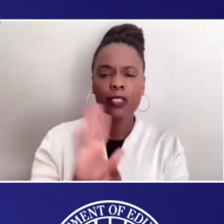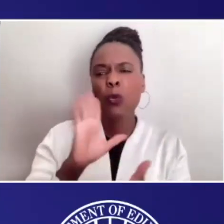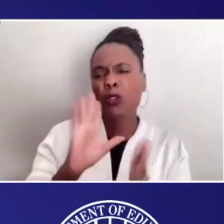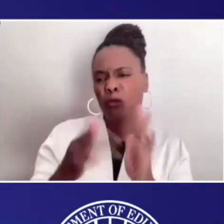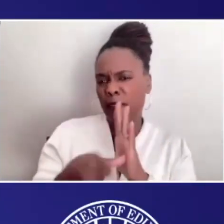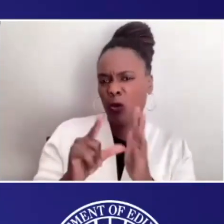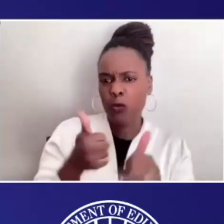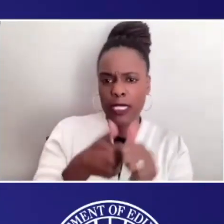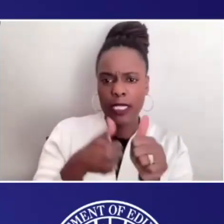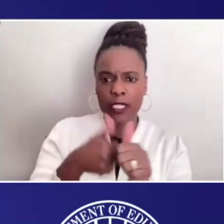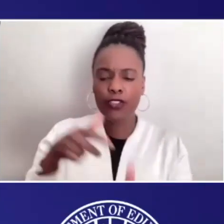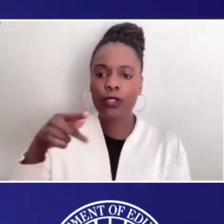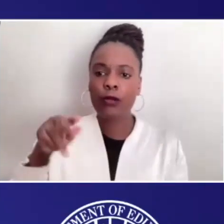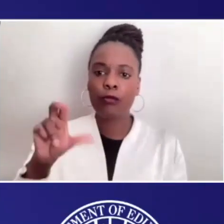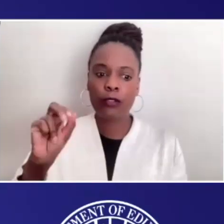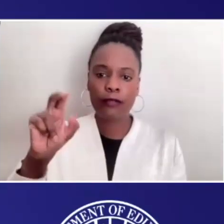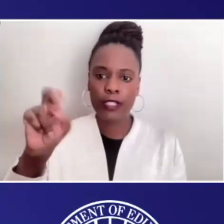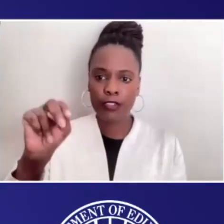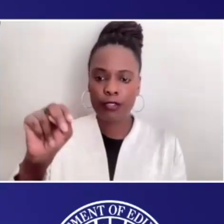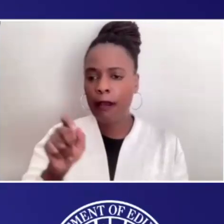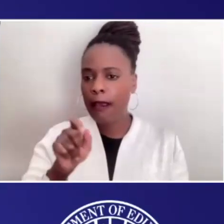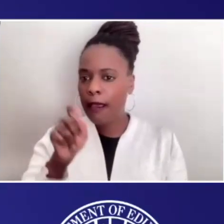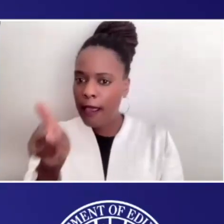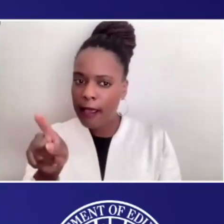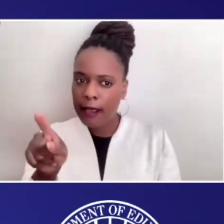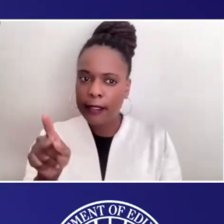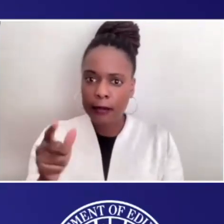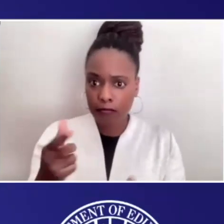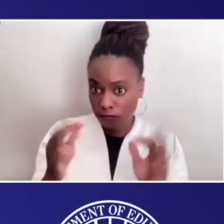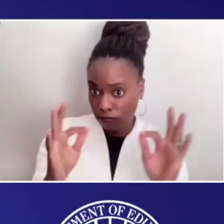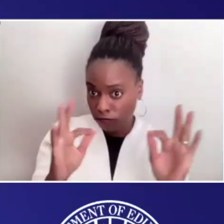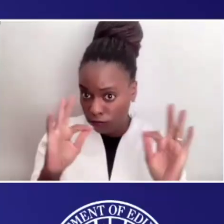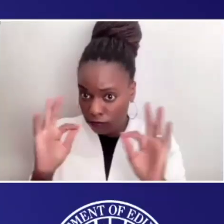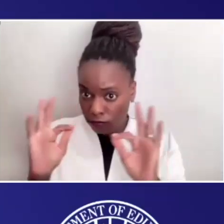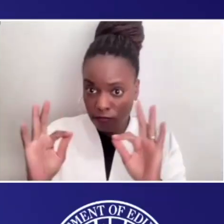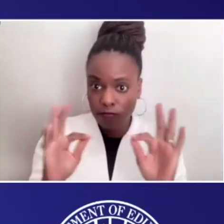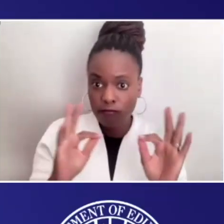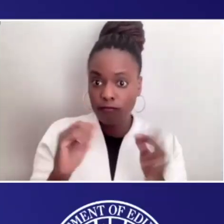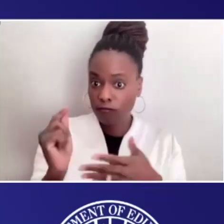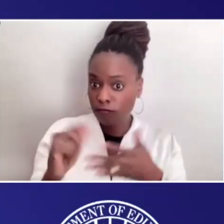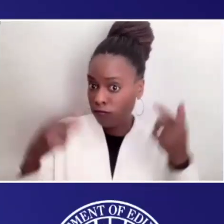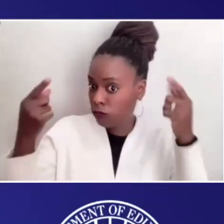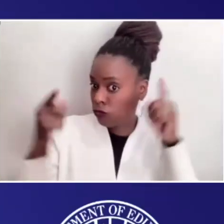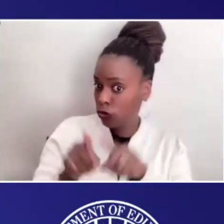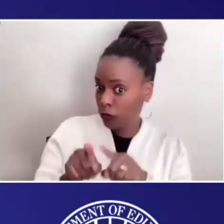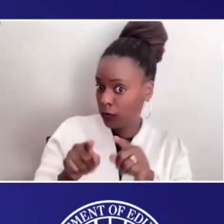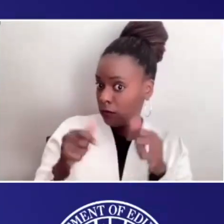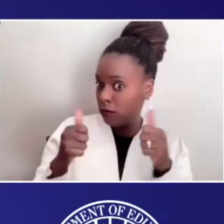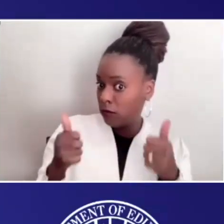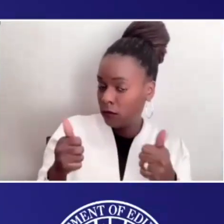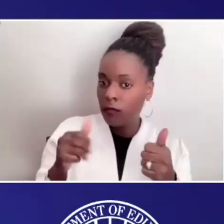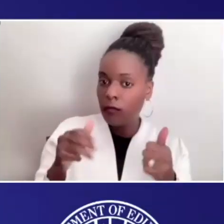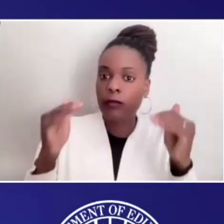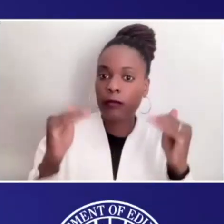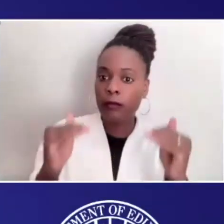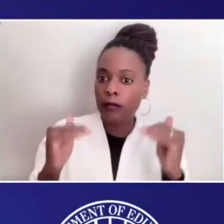by provision, asking you, this -- these are the things that we agreed to, and then we'll move on. But it's the whole package.